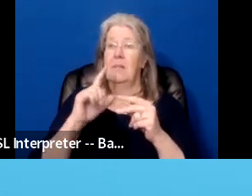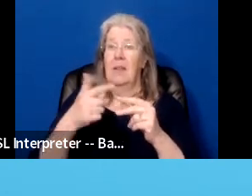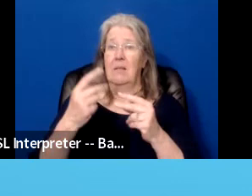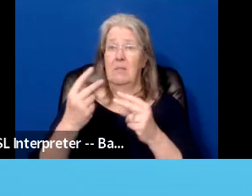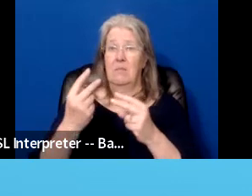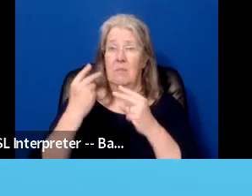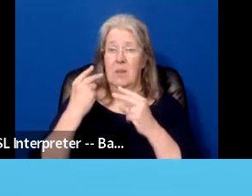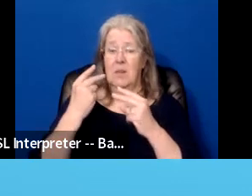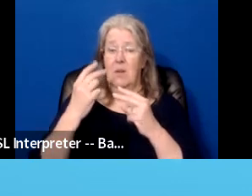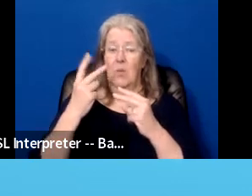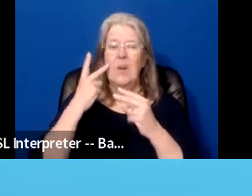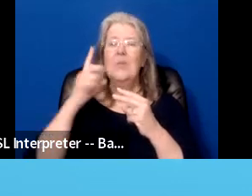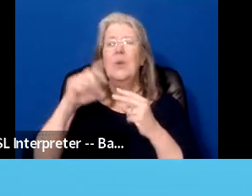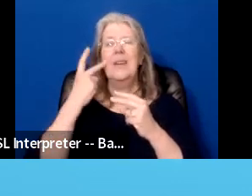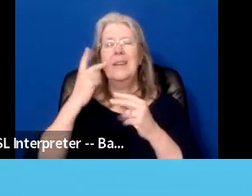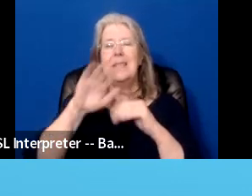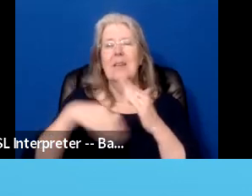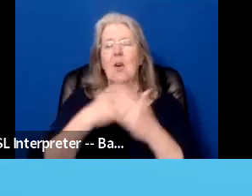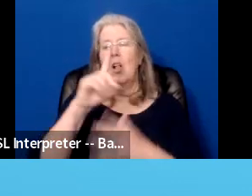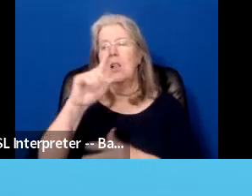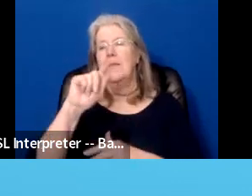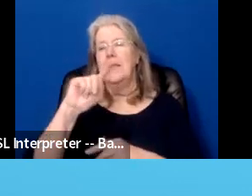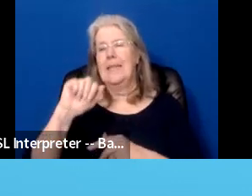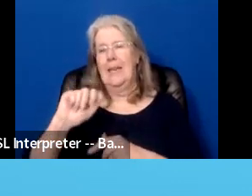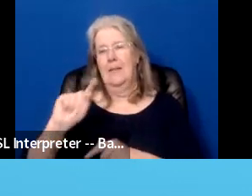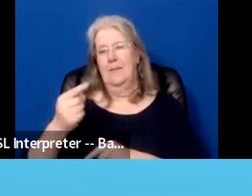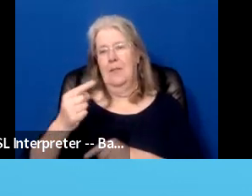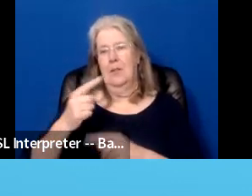we have to see all the data out there first, but I think we're getting close.